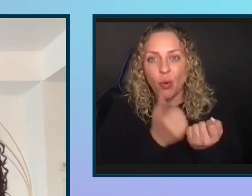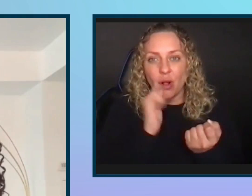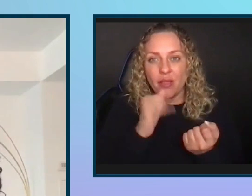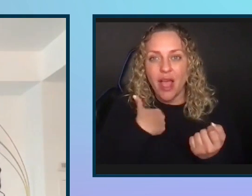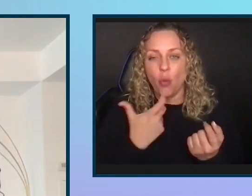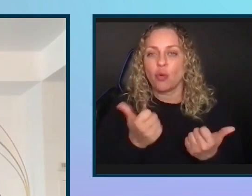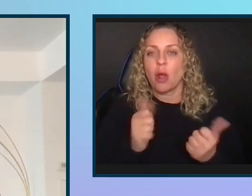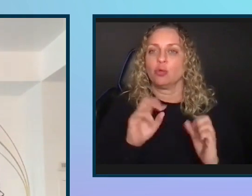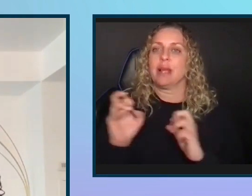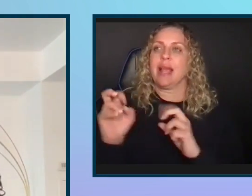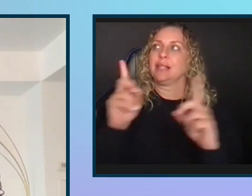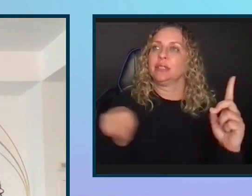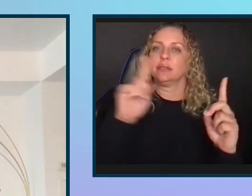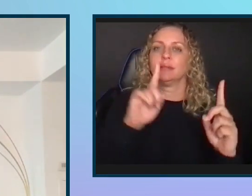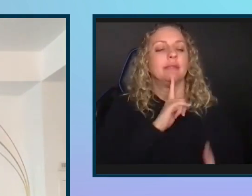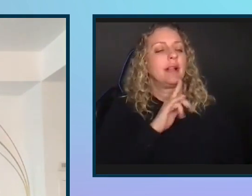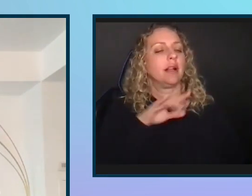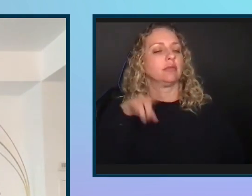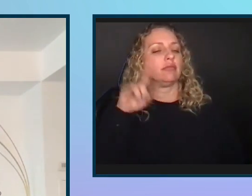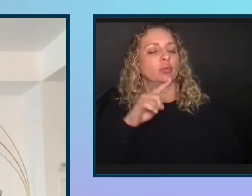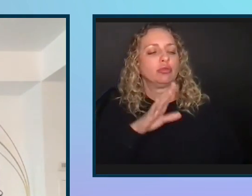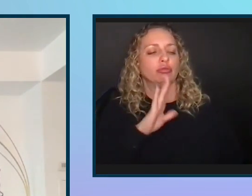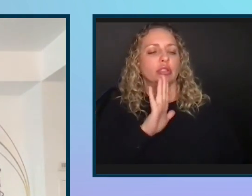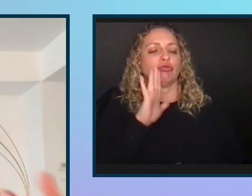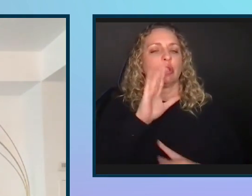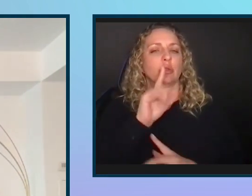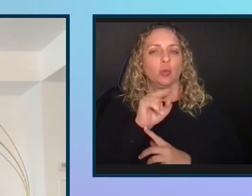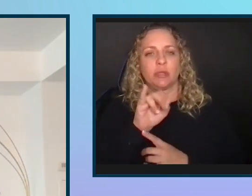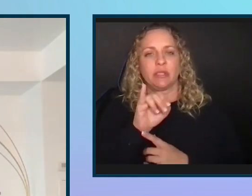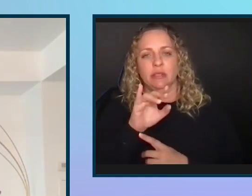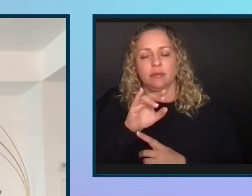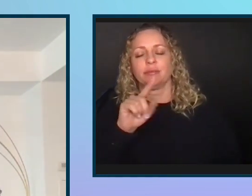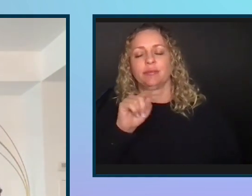That's a really great question. There's actually like a large body of evidence when it comes to like,